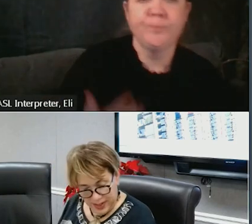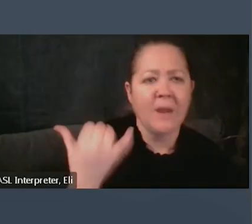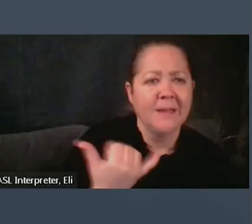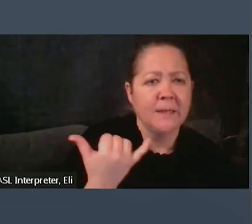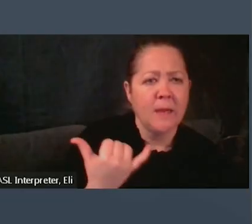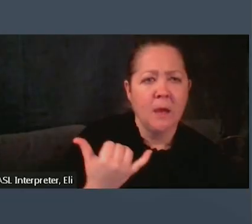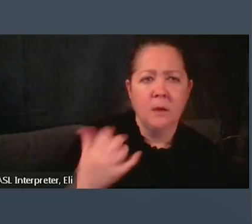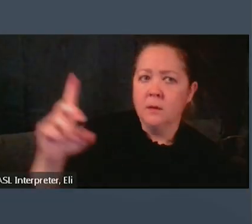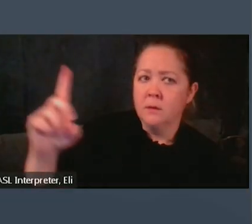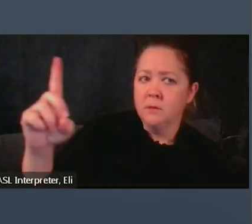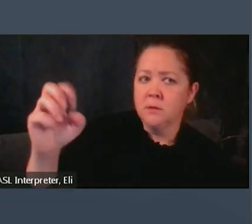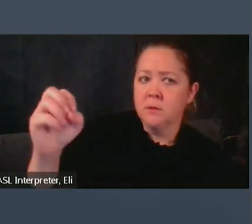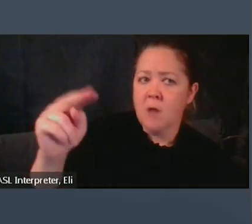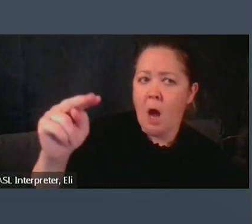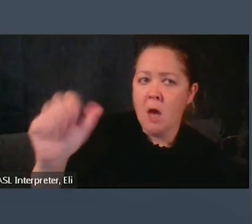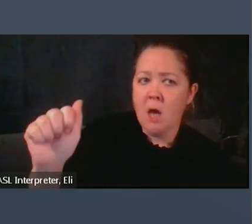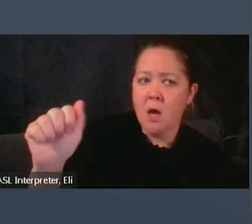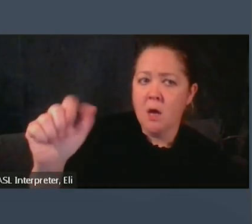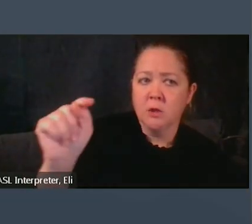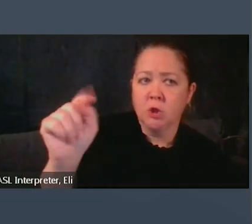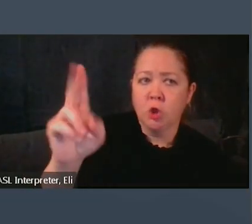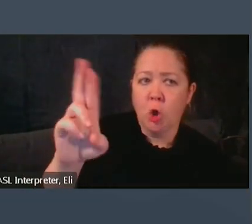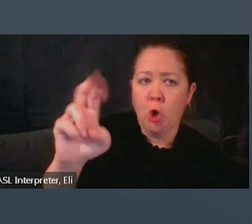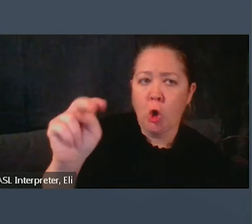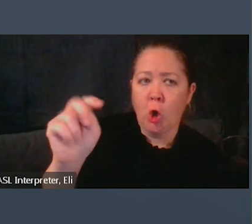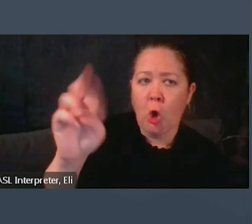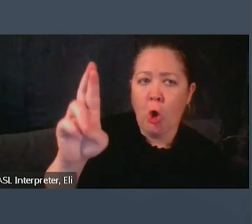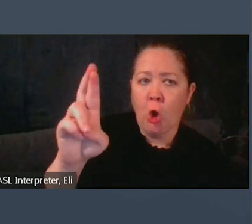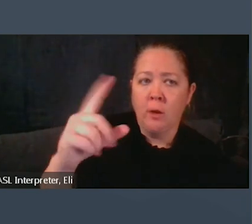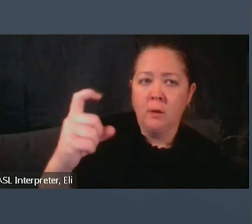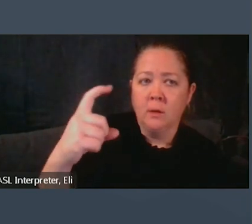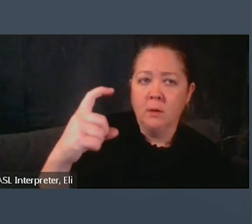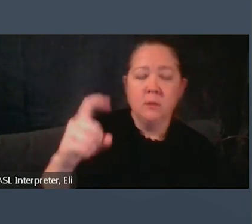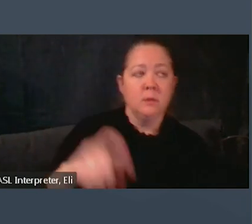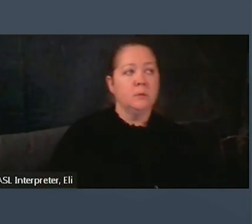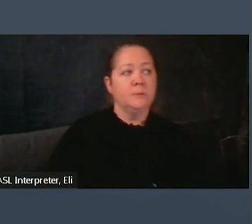Did I do Donna Turner? Okay. Donna Turner. Okay.